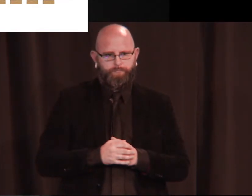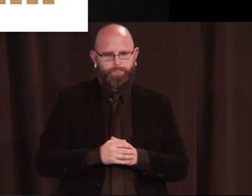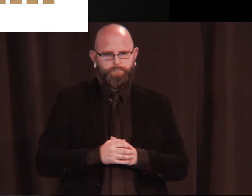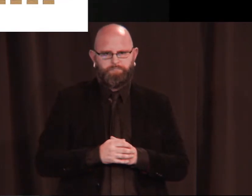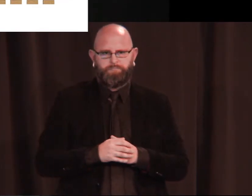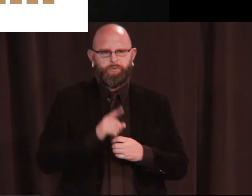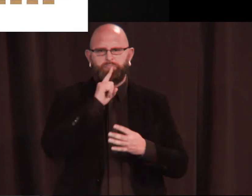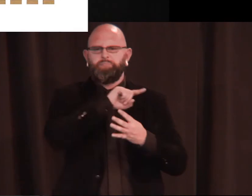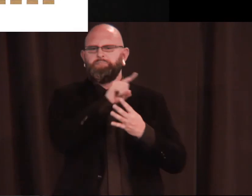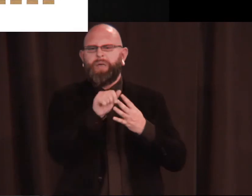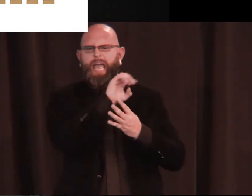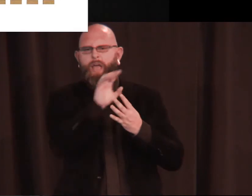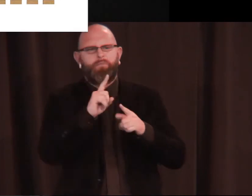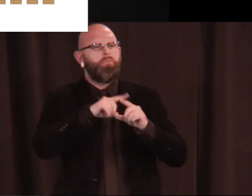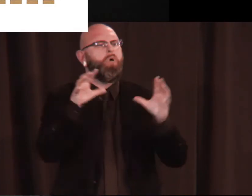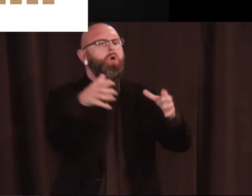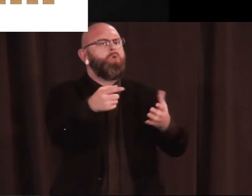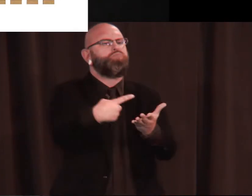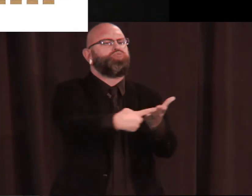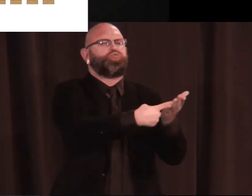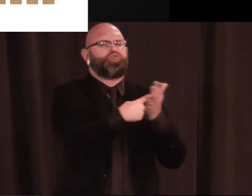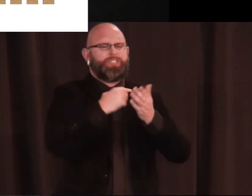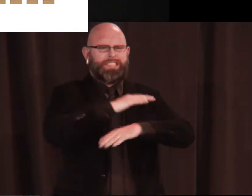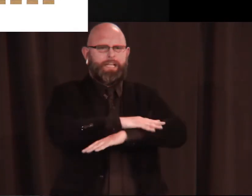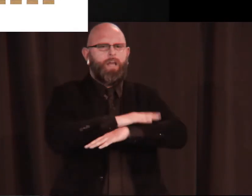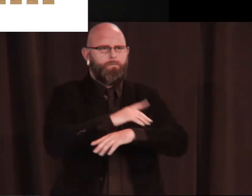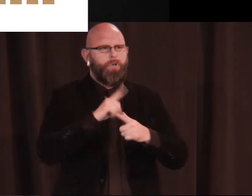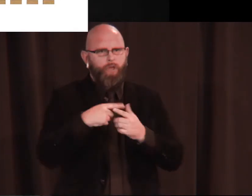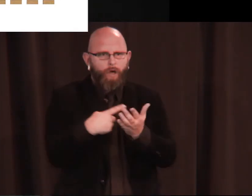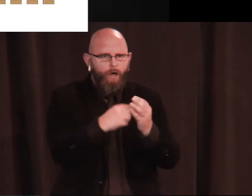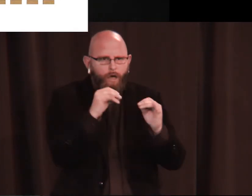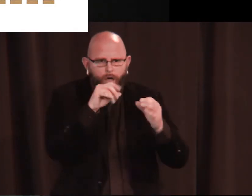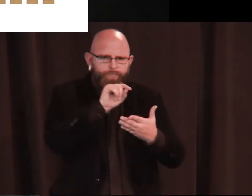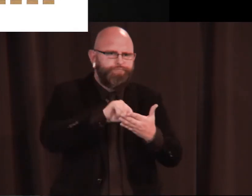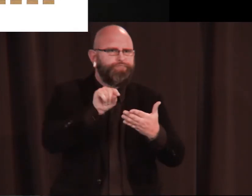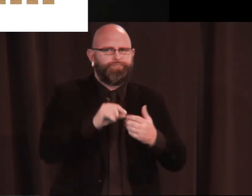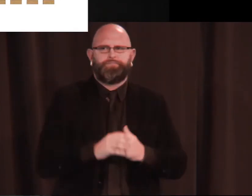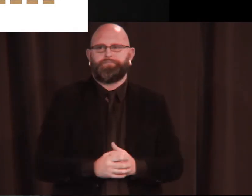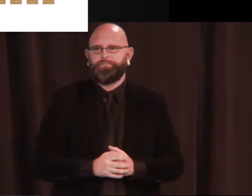So get with your partner, scratch off your card.